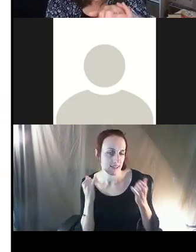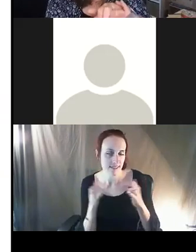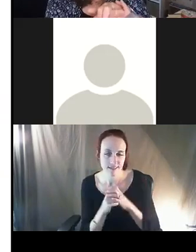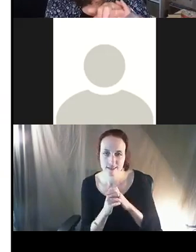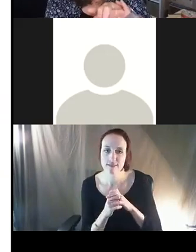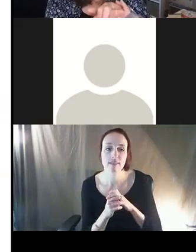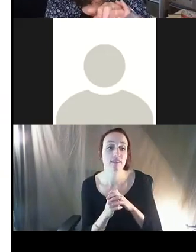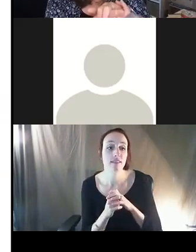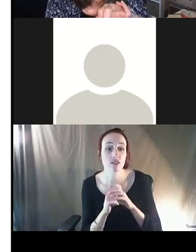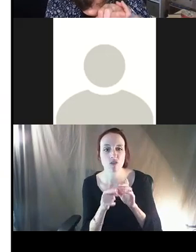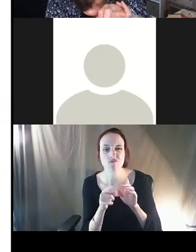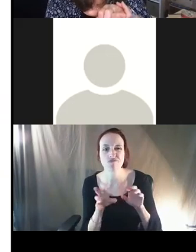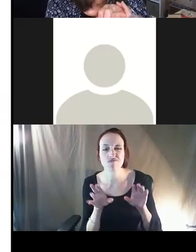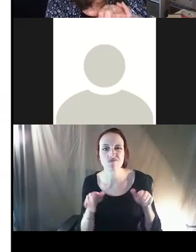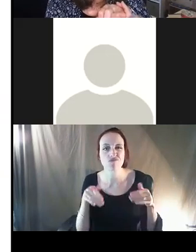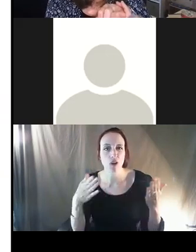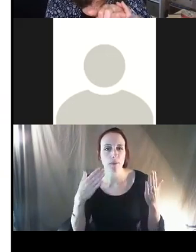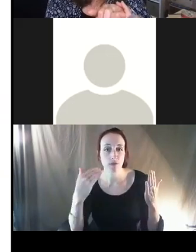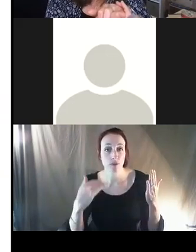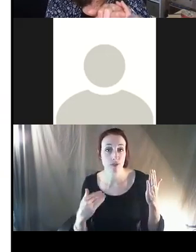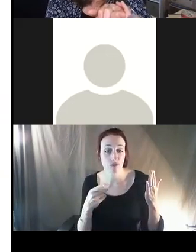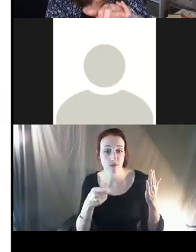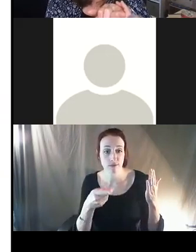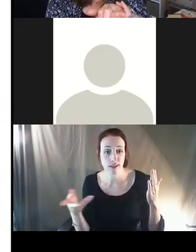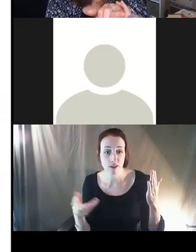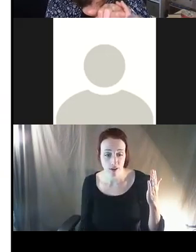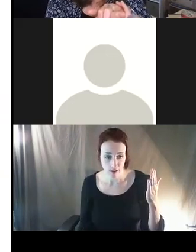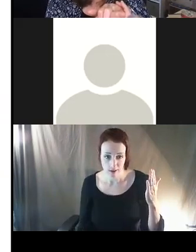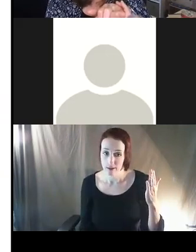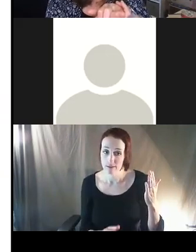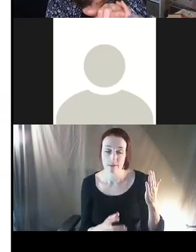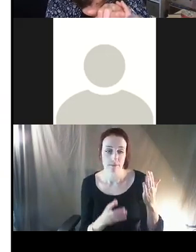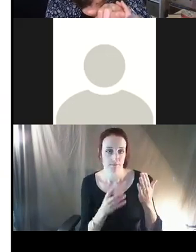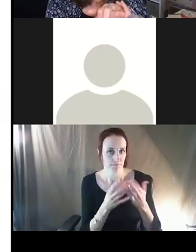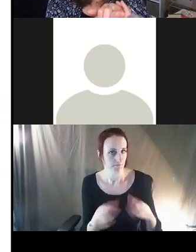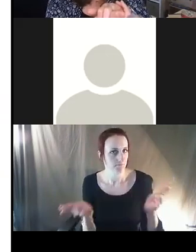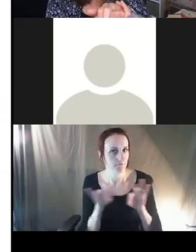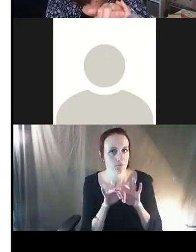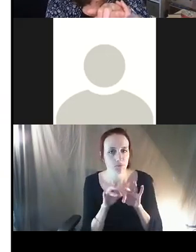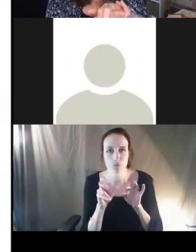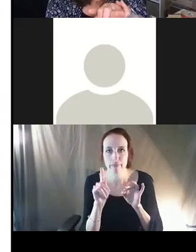valuable, valuable links to an introductory guide